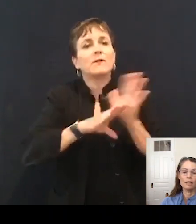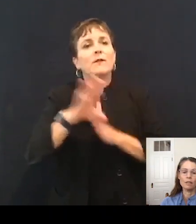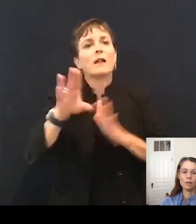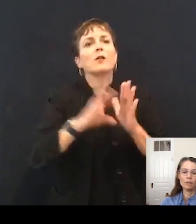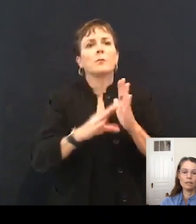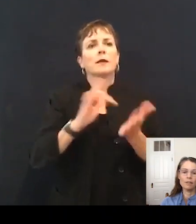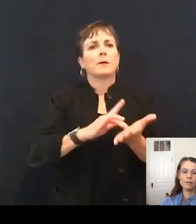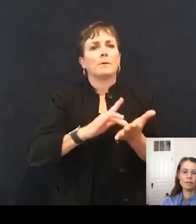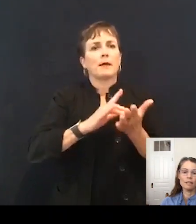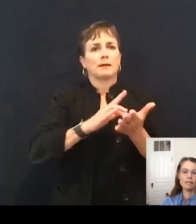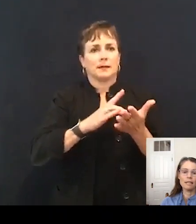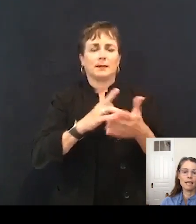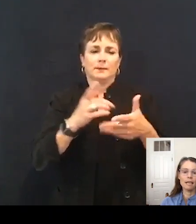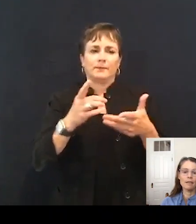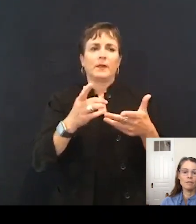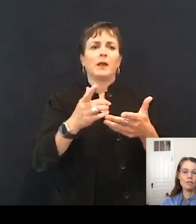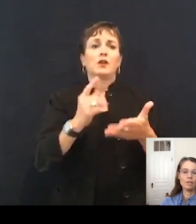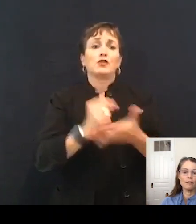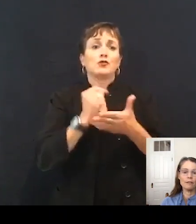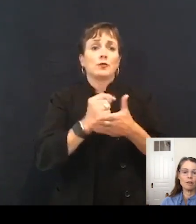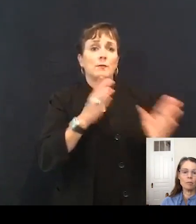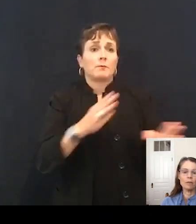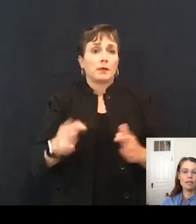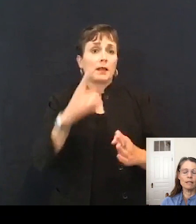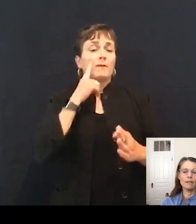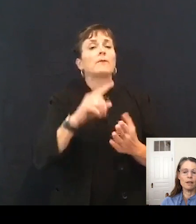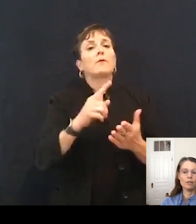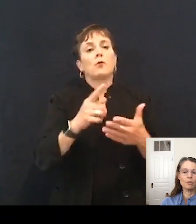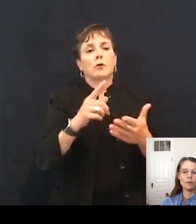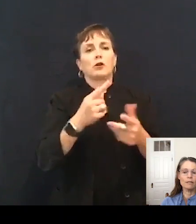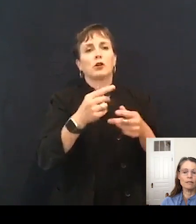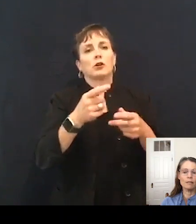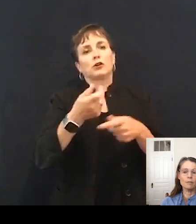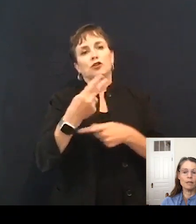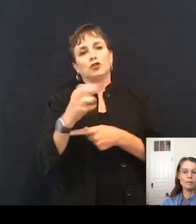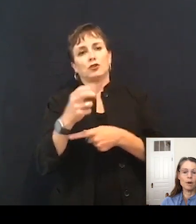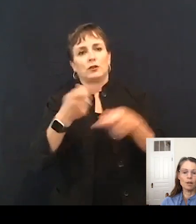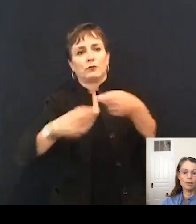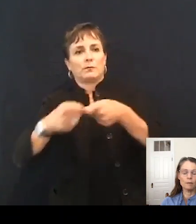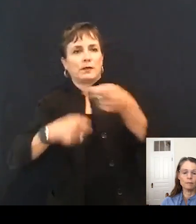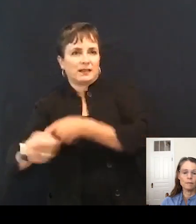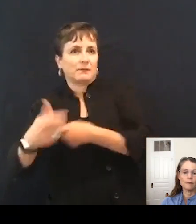Currently, they're testing AAV gene therapy in the USH1C pig model.